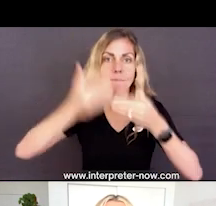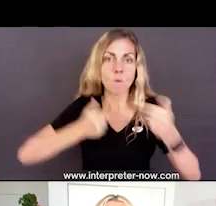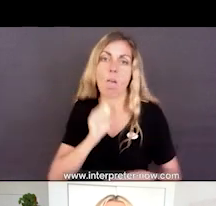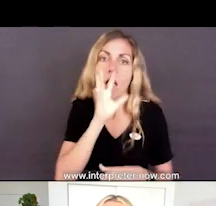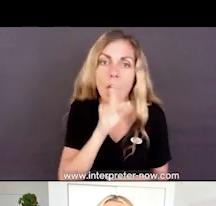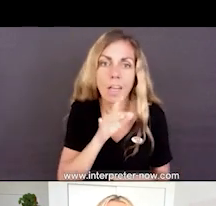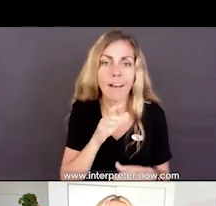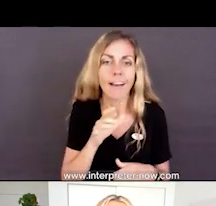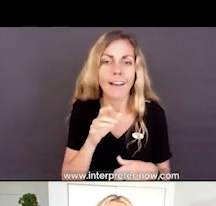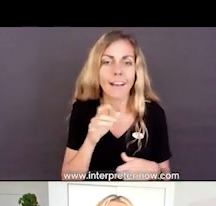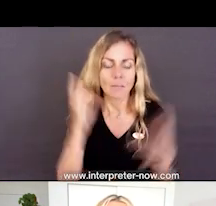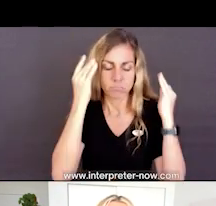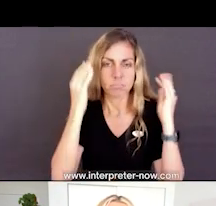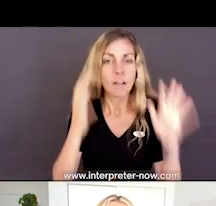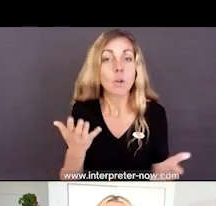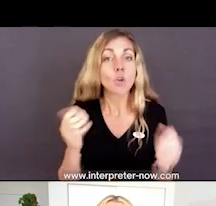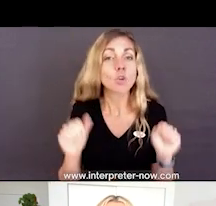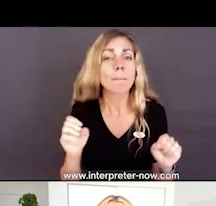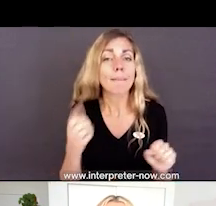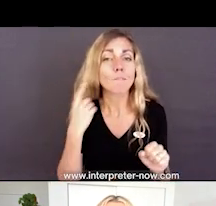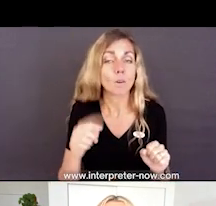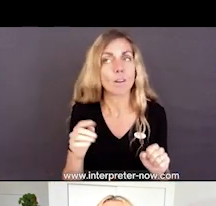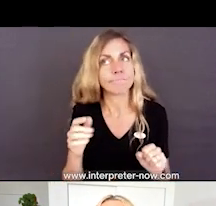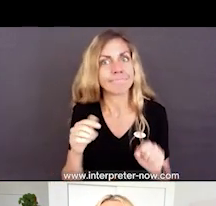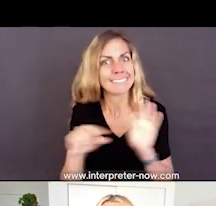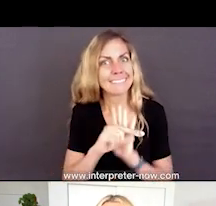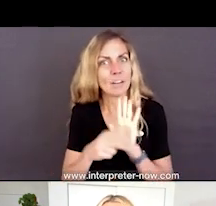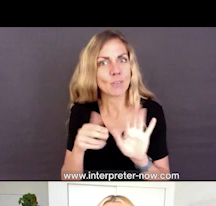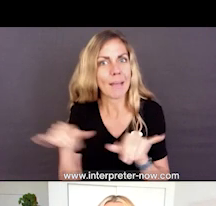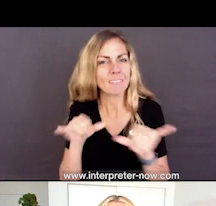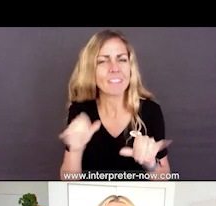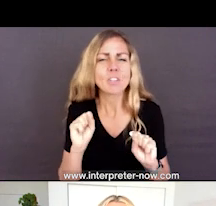So it can be a good one when people use stereotypes, for example.